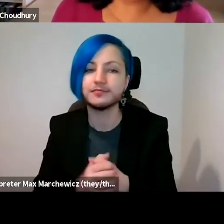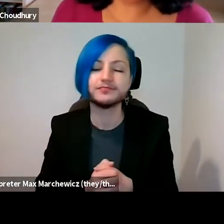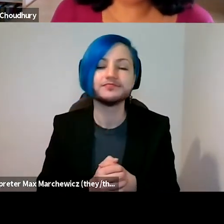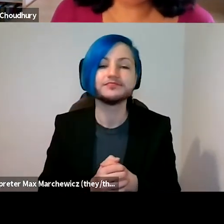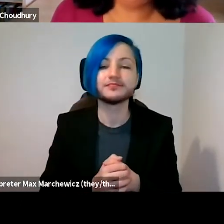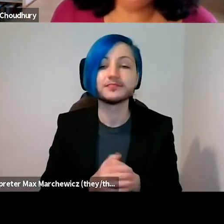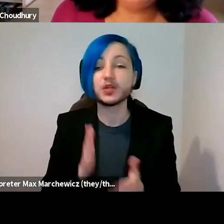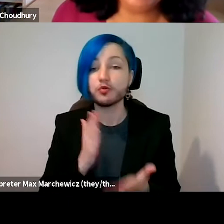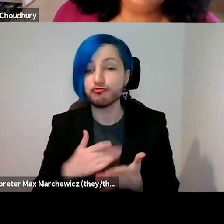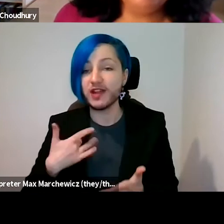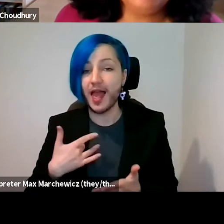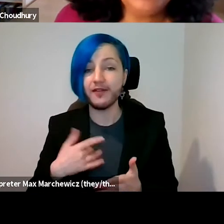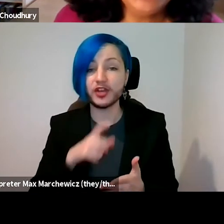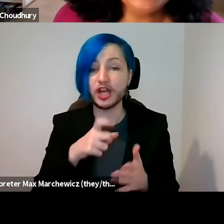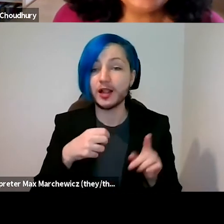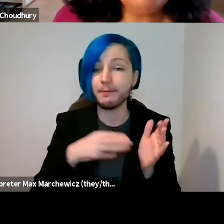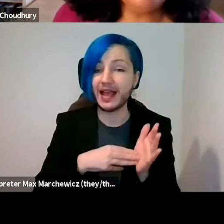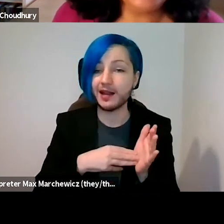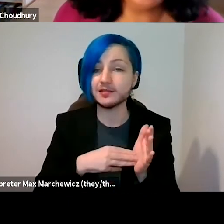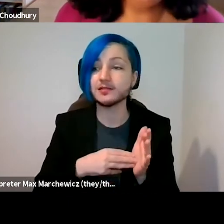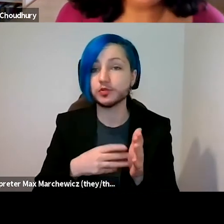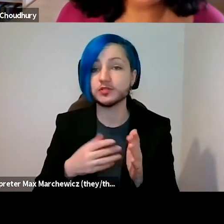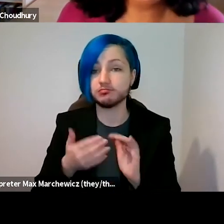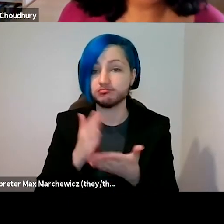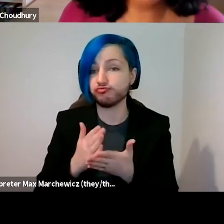James Ferguson, who supplied the author several Indian words,